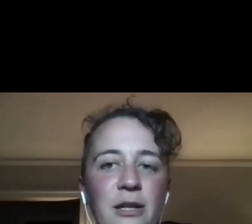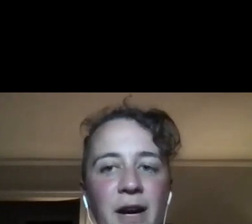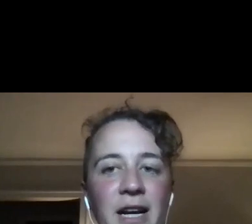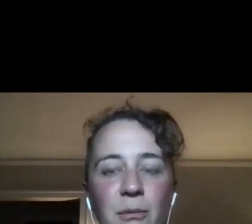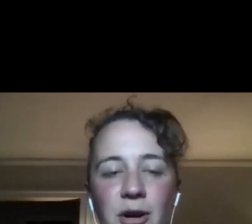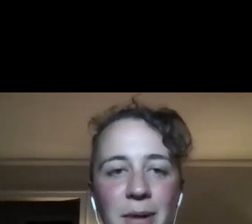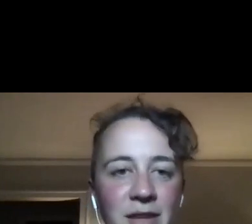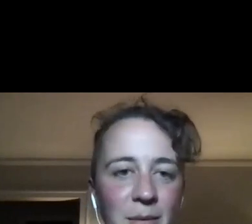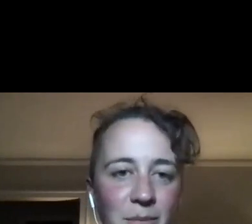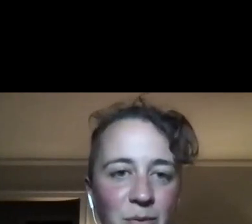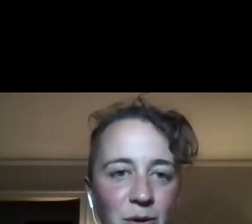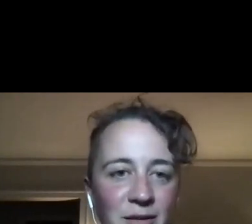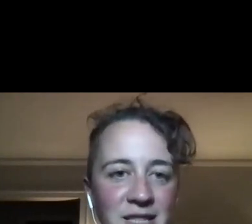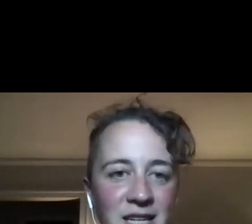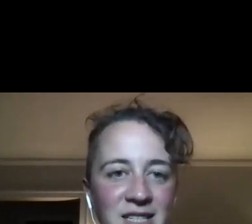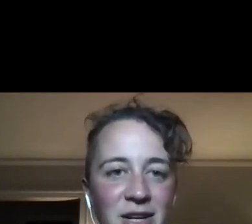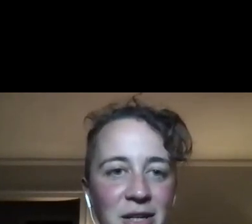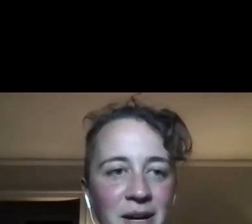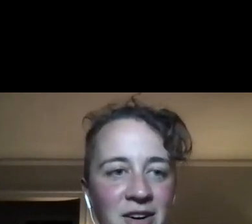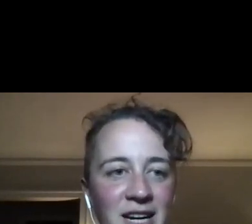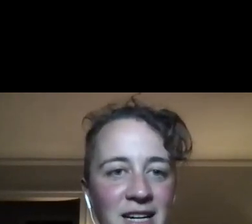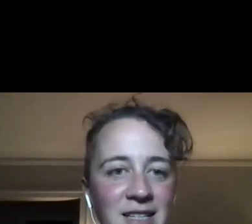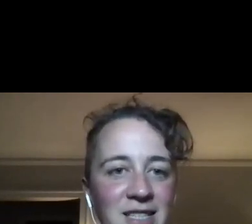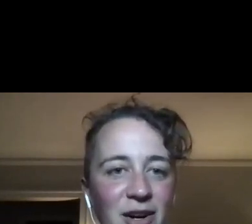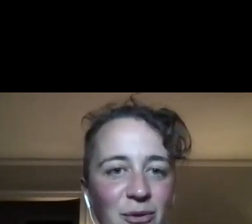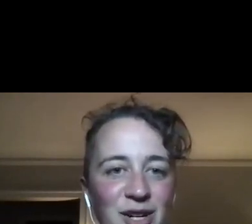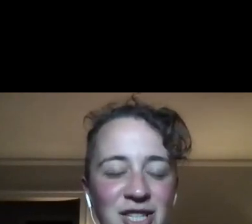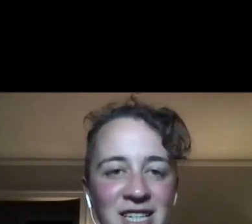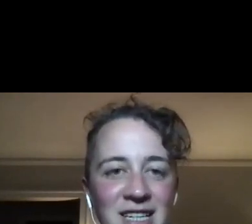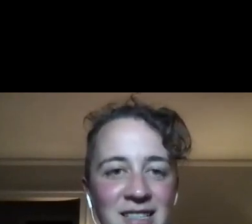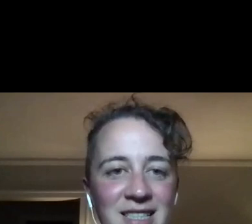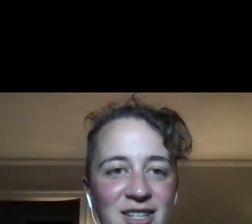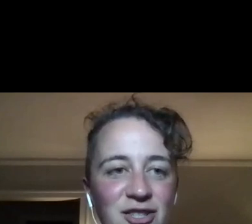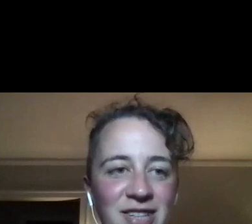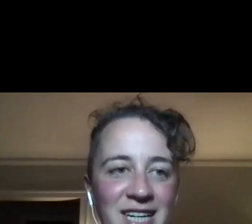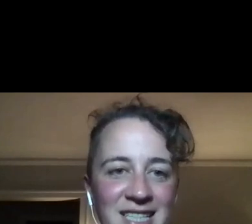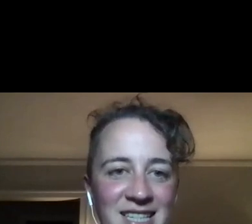To find out more about them, you can visit, documentary.org/screening series.